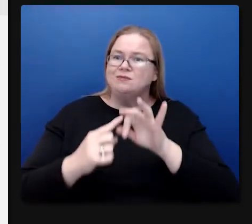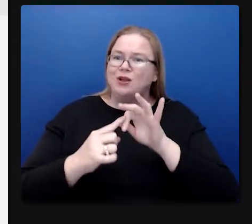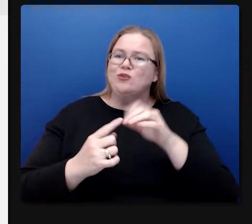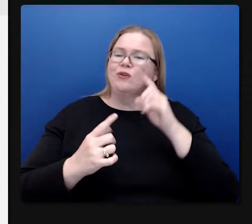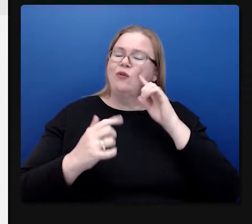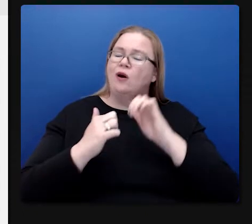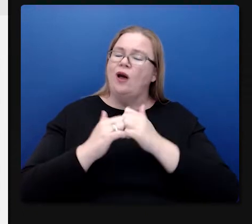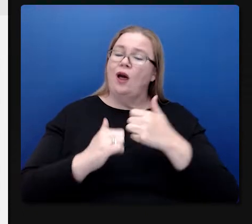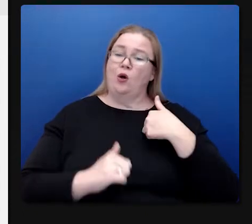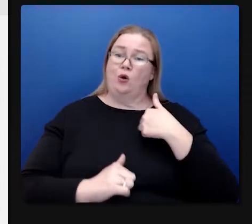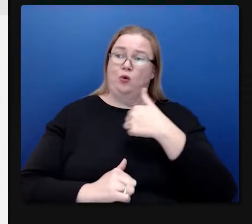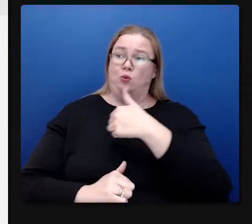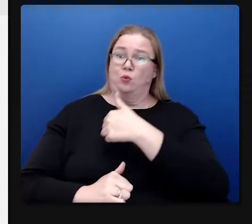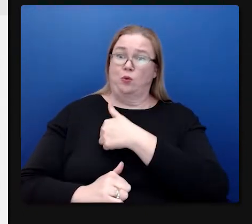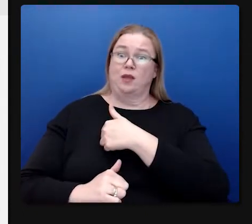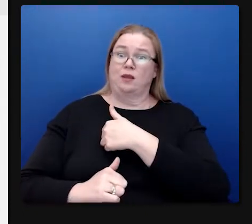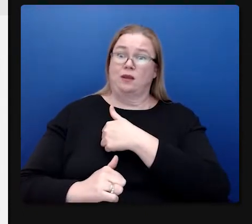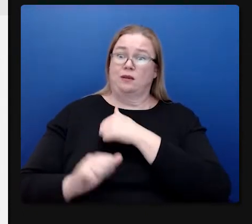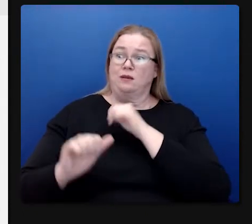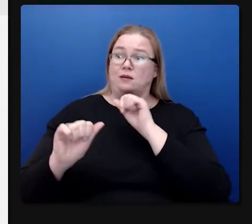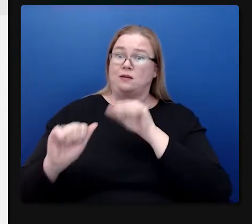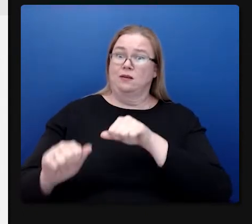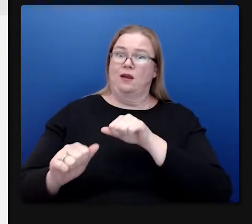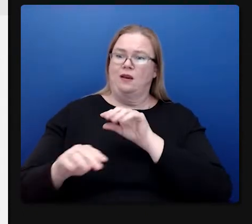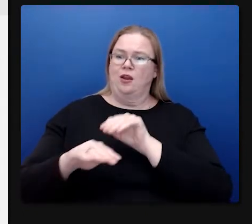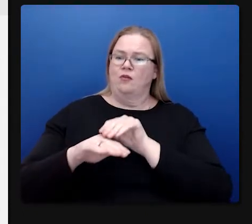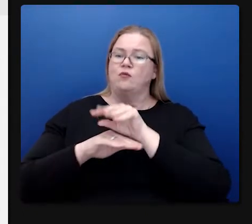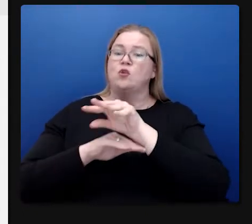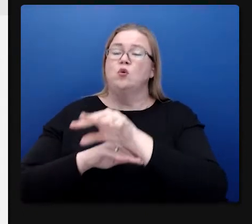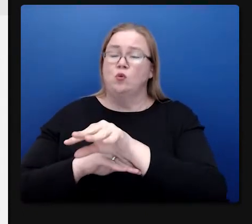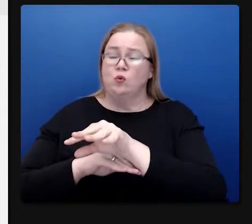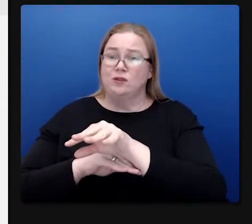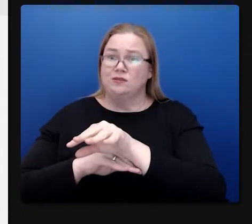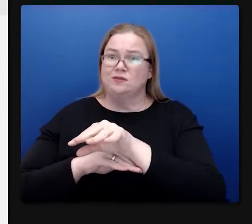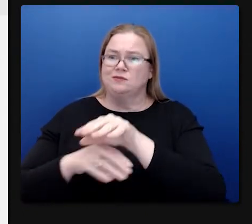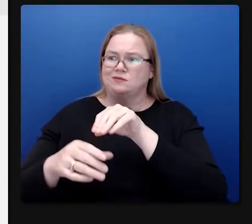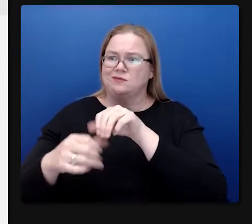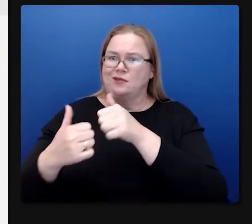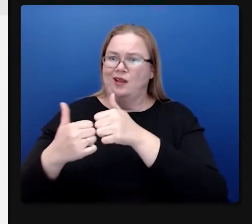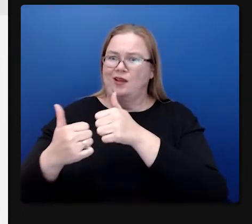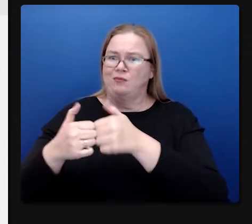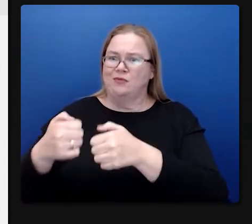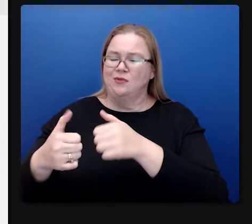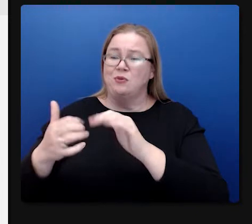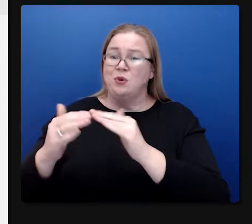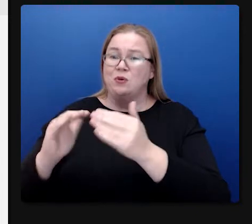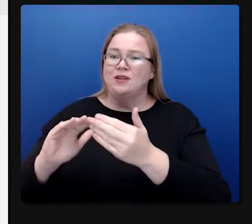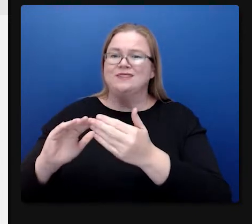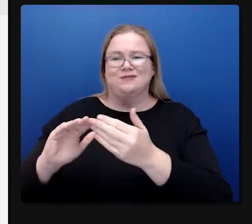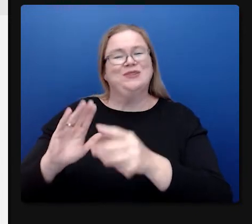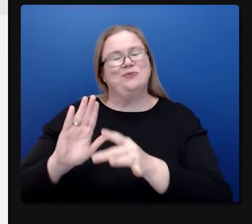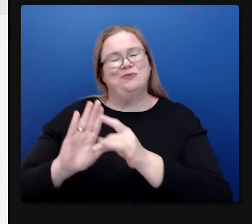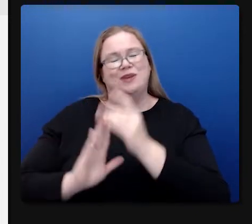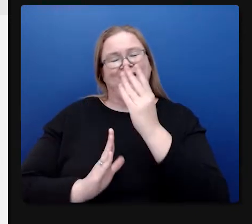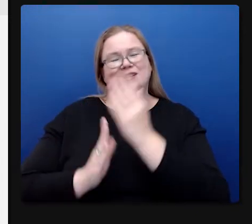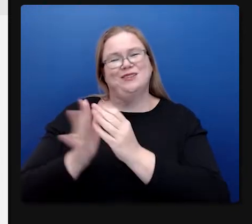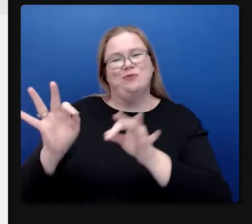for the way in which we have the ability to influence in the gaming community. You can see that we've chosen some of the key words